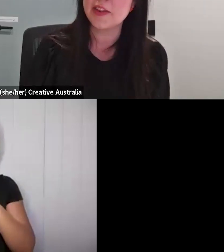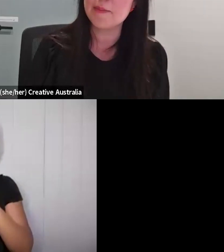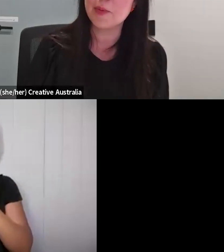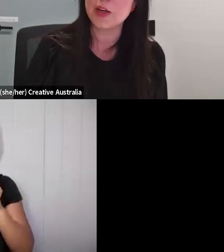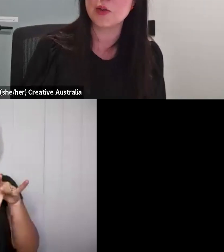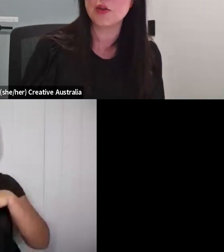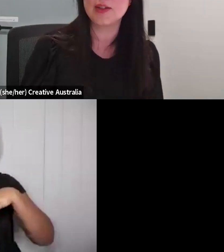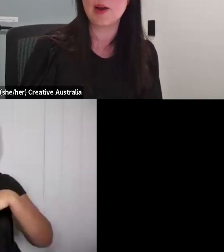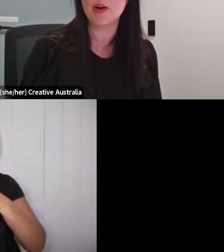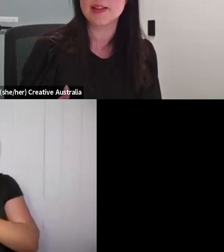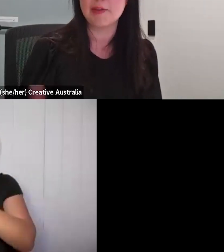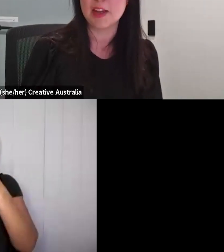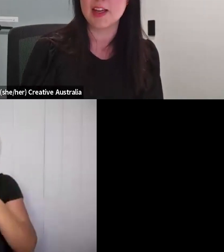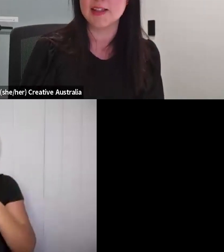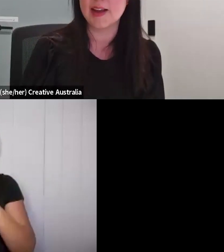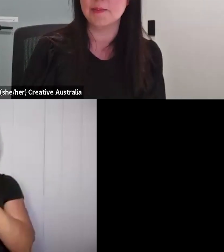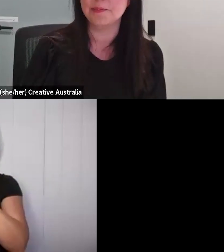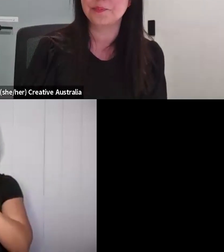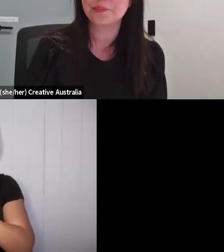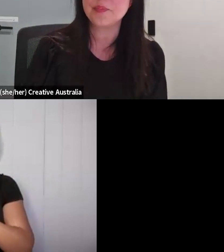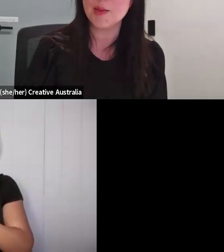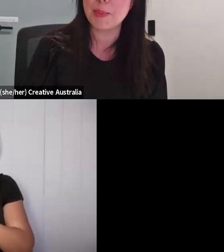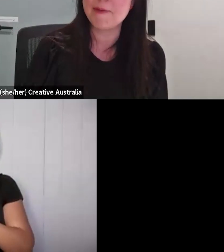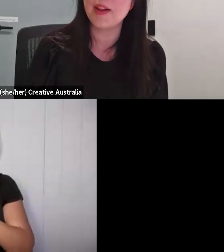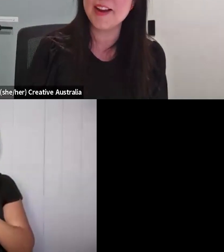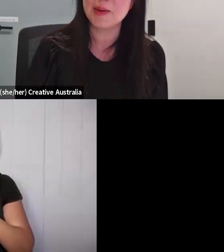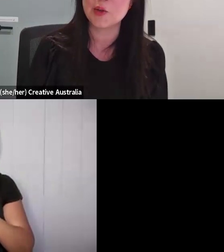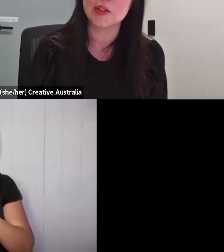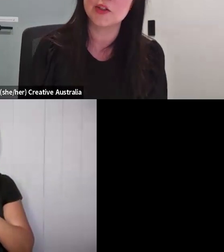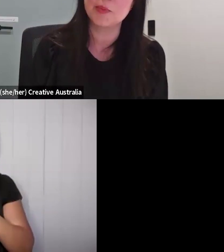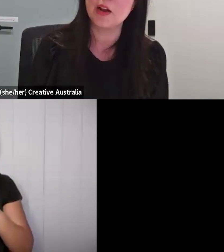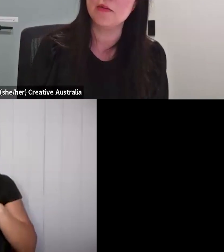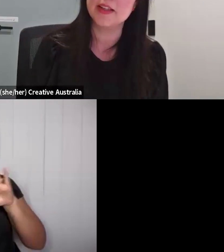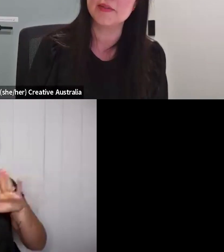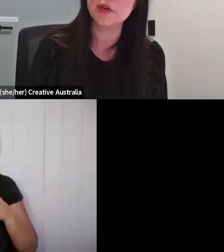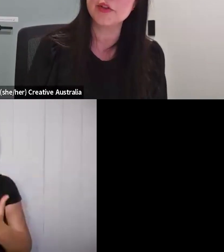for that. We will choose that once everyone has applied so there are no conflicts of interest,